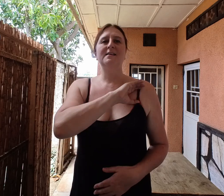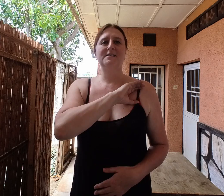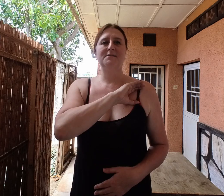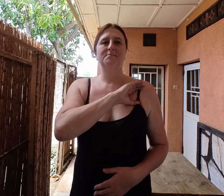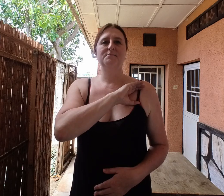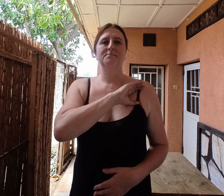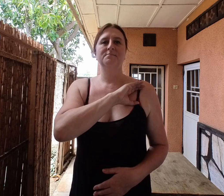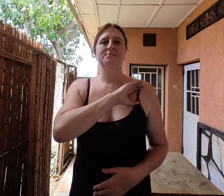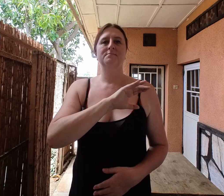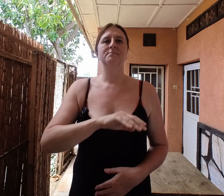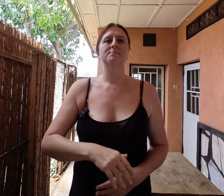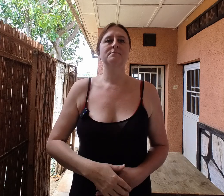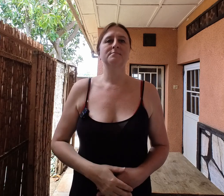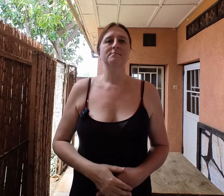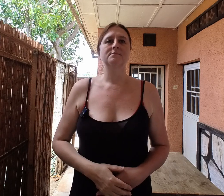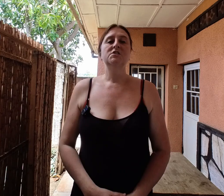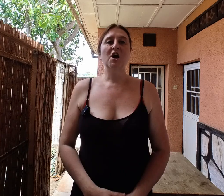Canada.